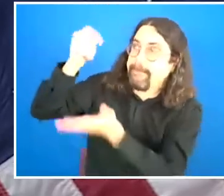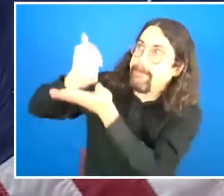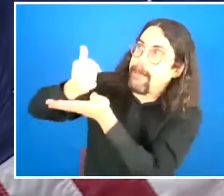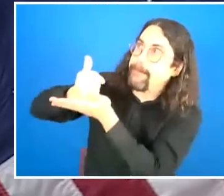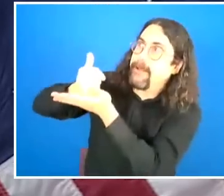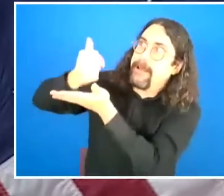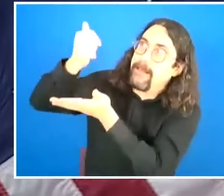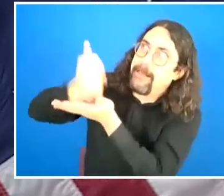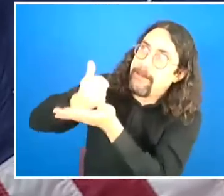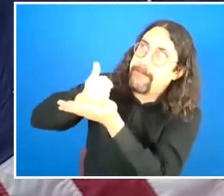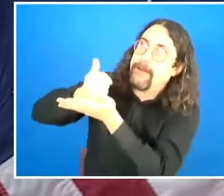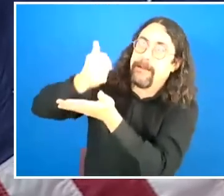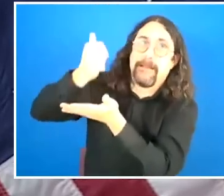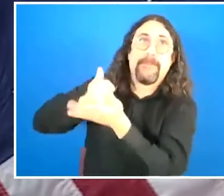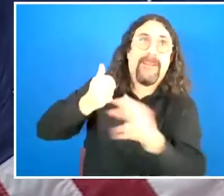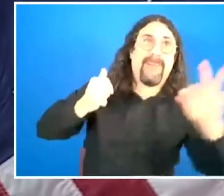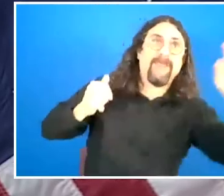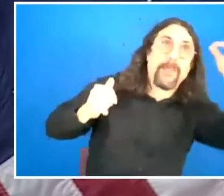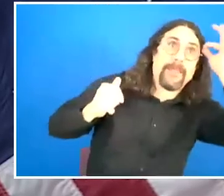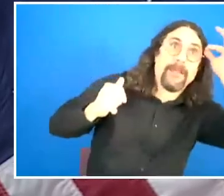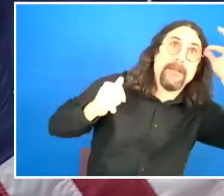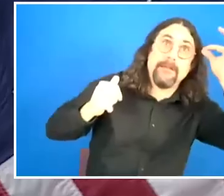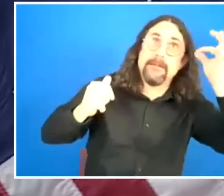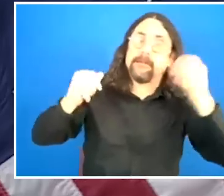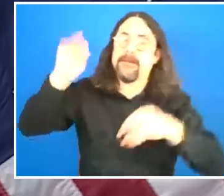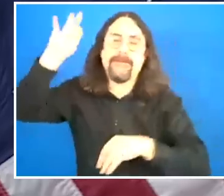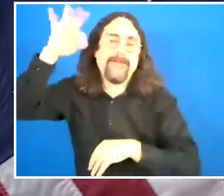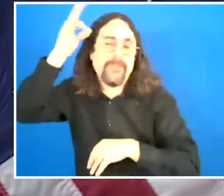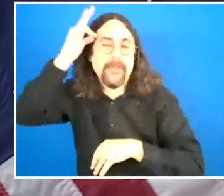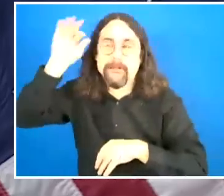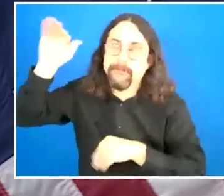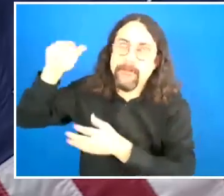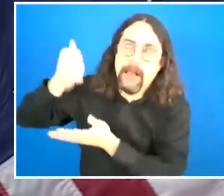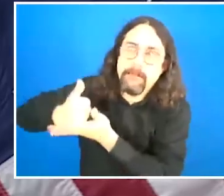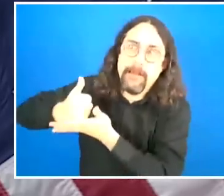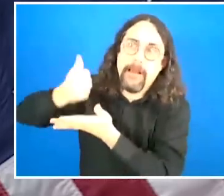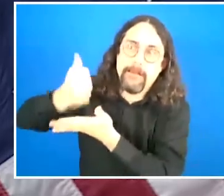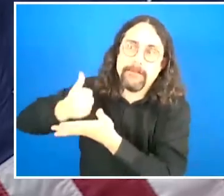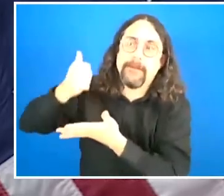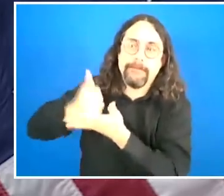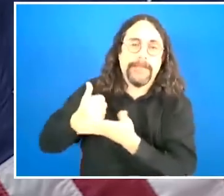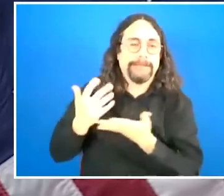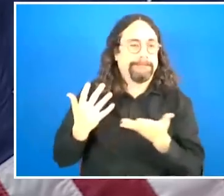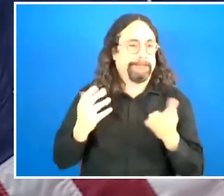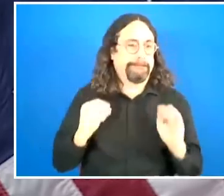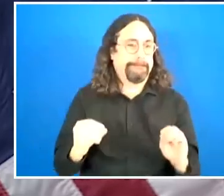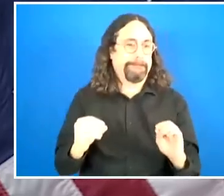BUT THE CENTRAL ISSUE HERE, THE ORIGINAL SIN HERE IS THE QUESTION OF THE FEDERAL